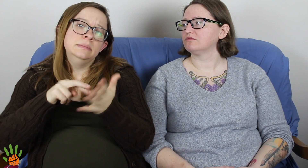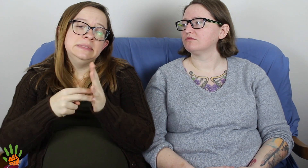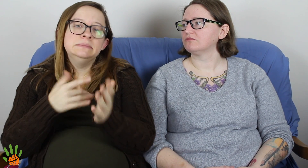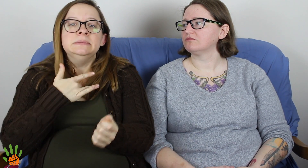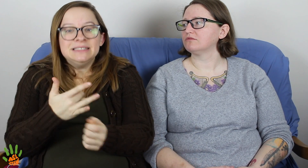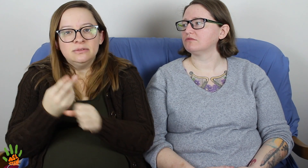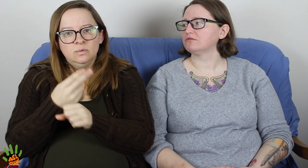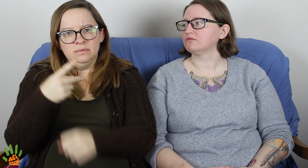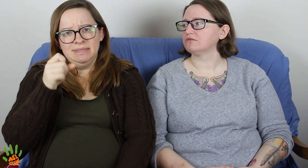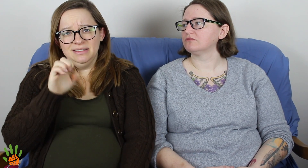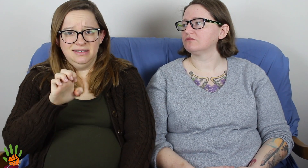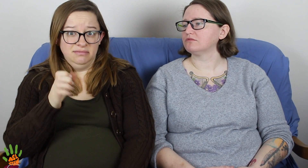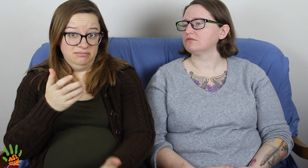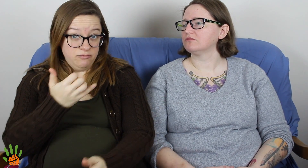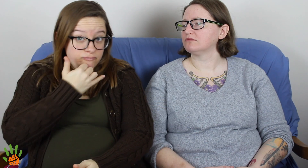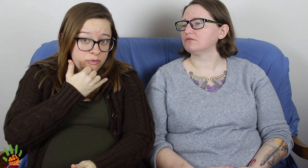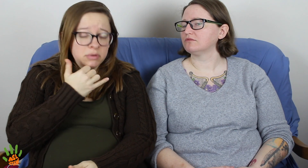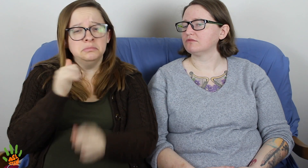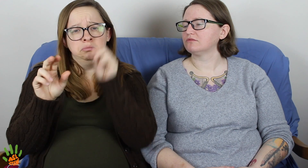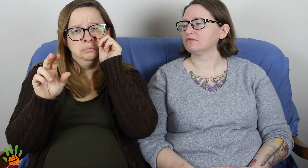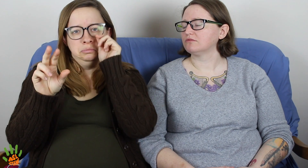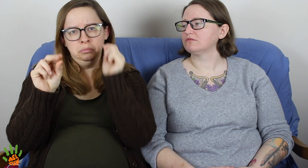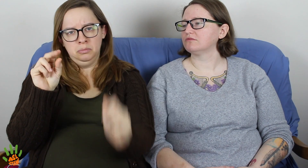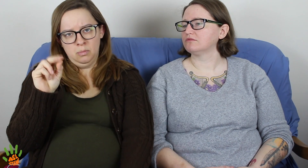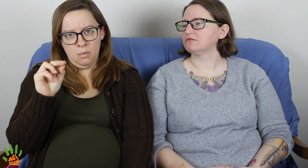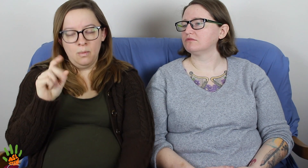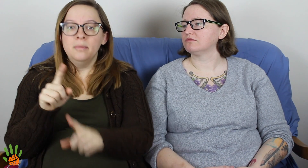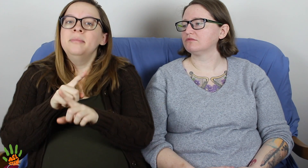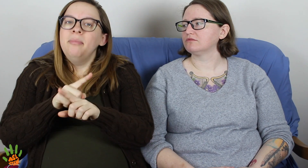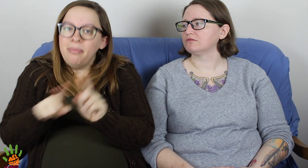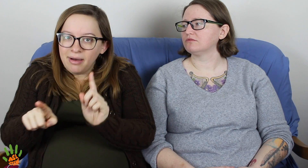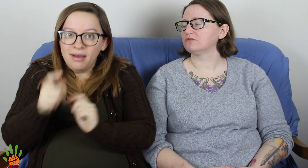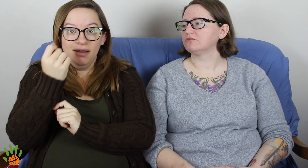Some have cochlear implants, typically use PSE. Now, there's nothing wrong with that,